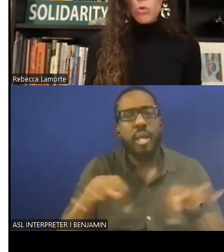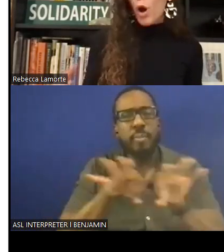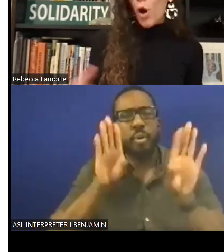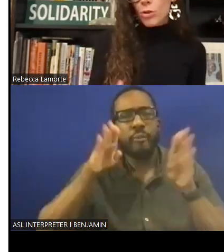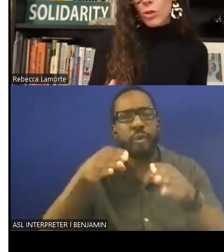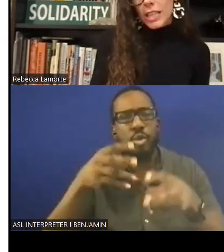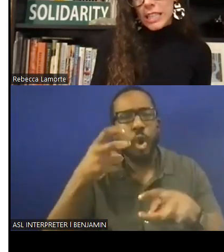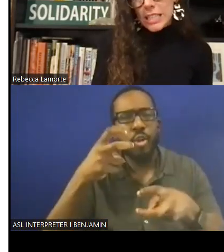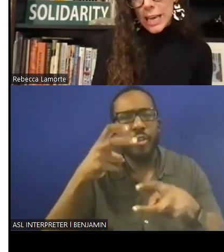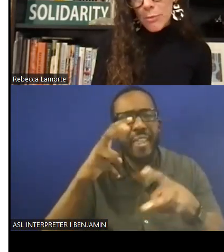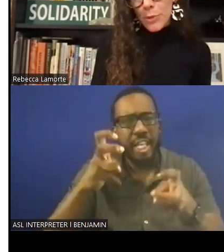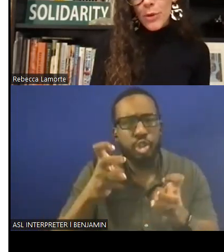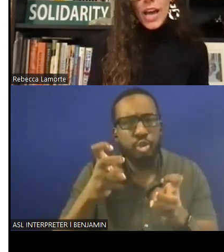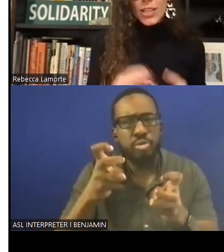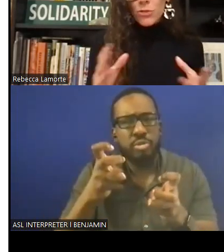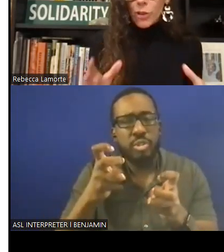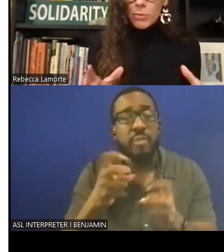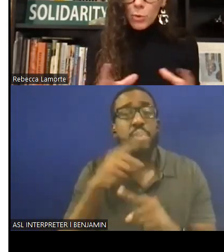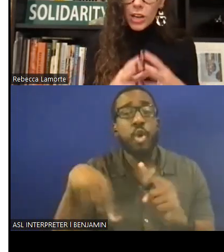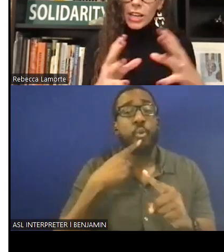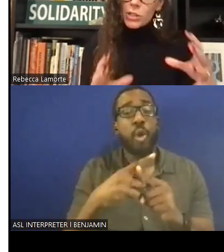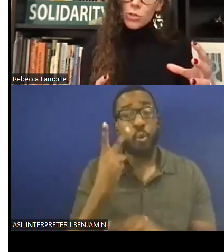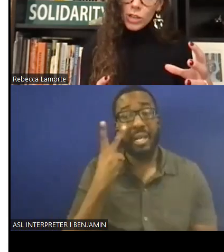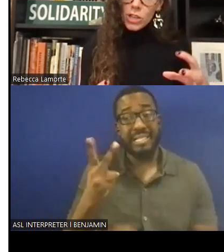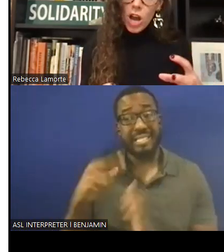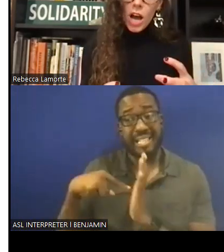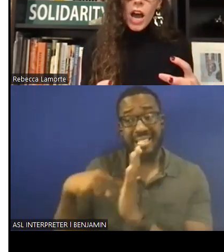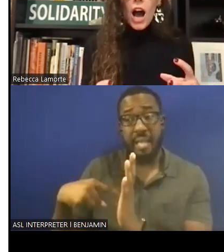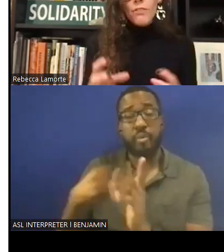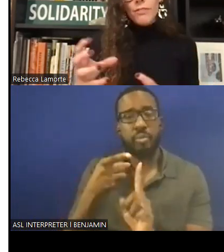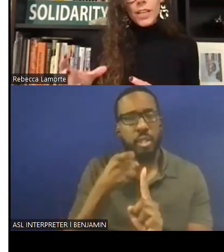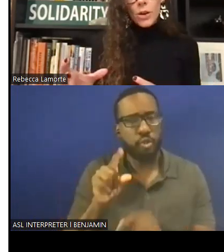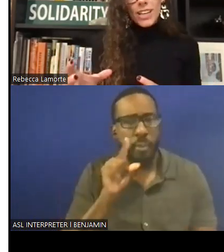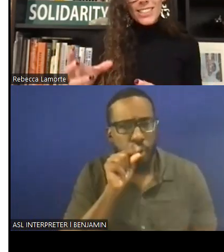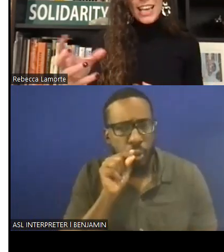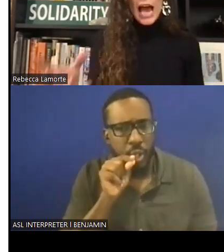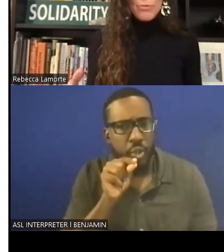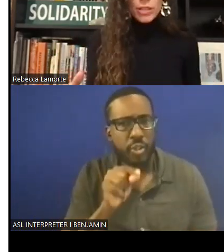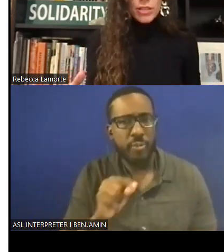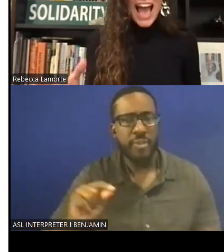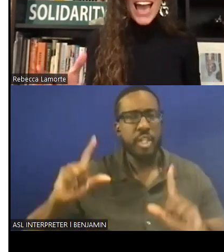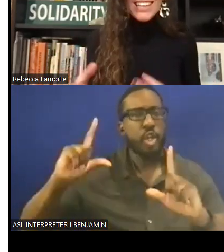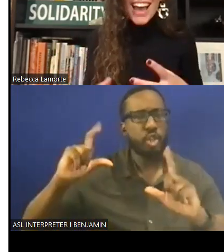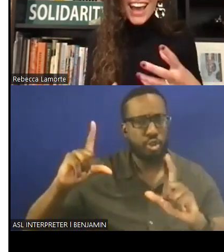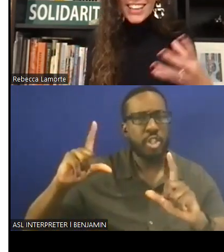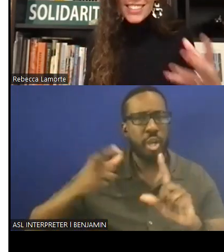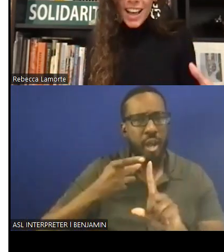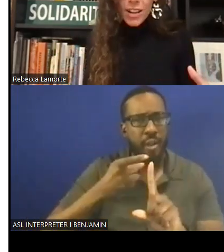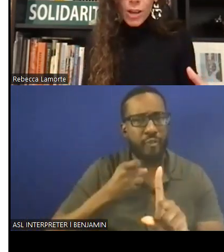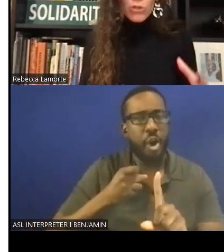When we also look at this example, it's from Twitter, it's a screenshot of a video that has captions and ASL.